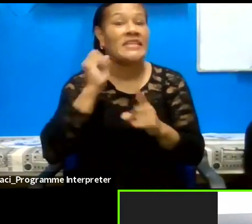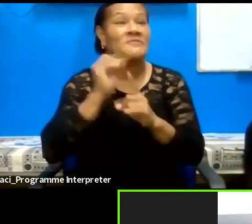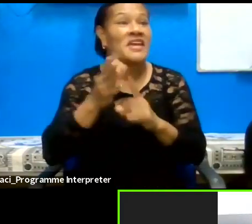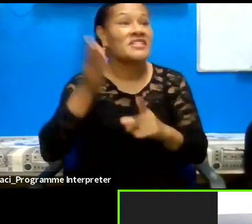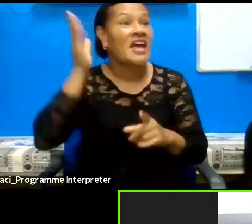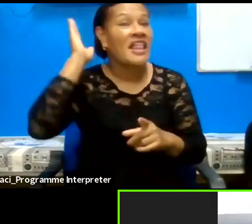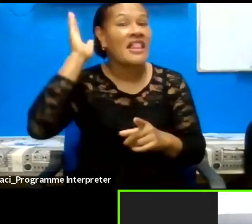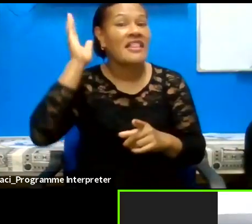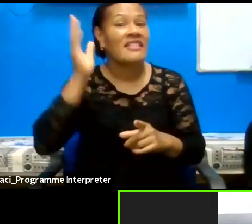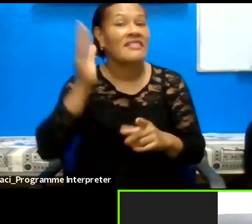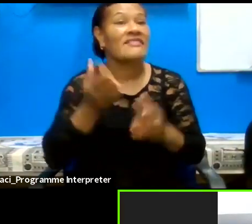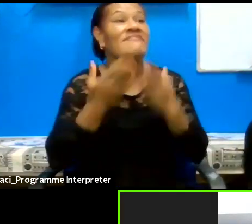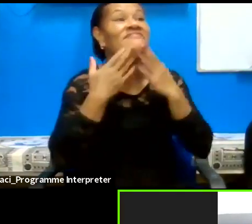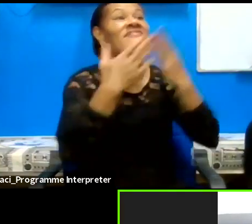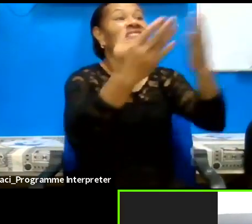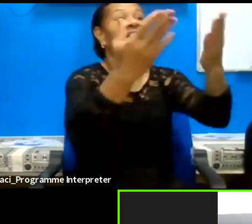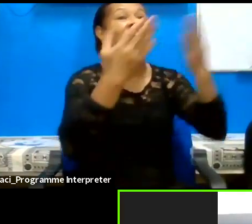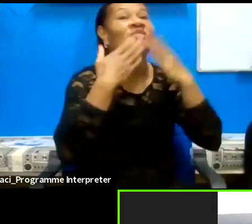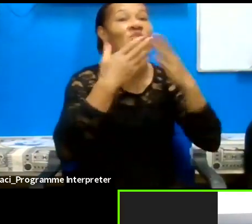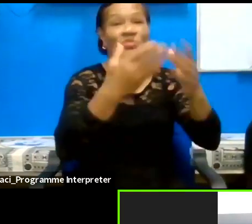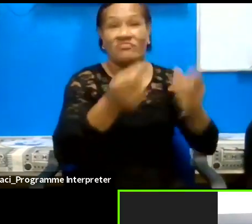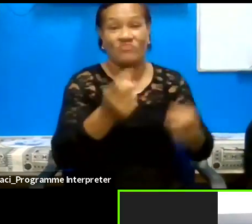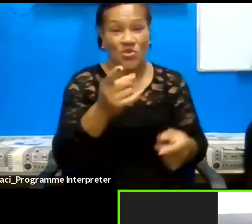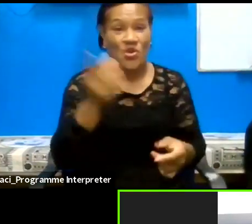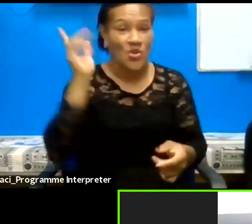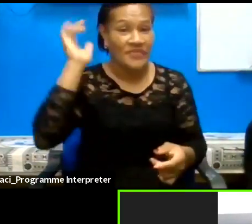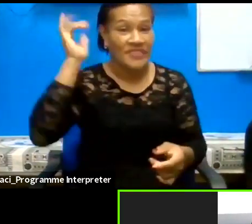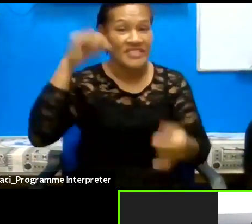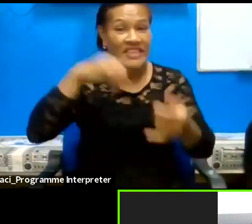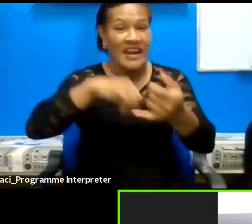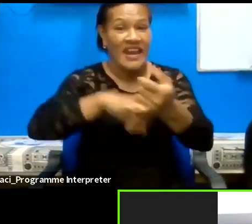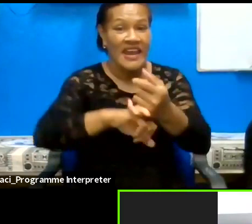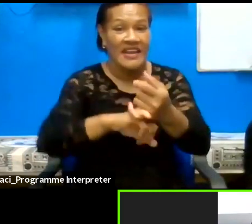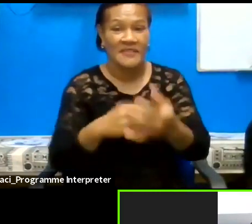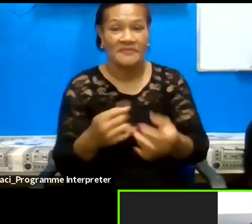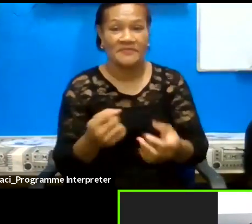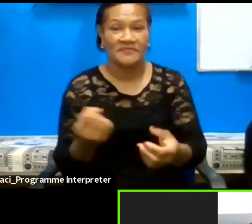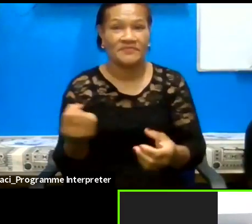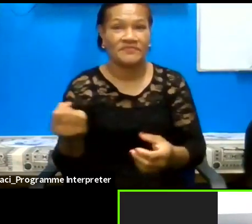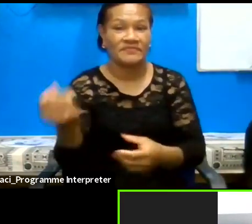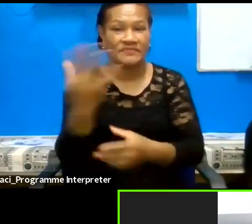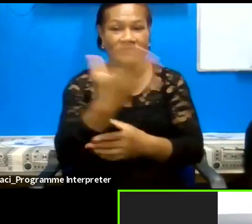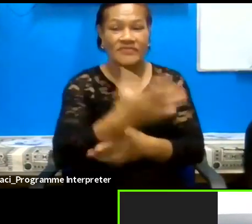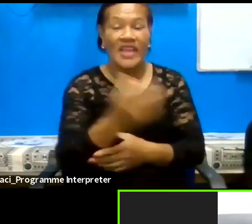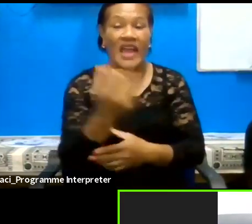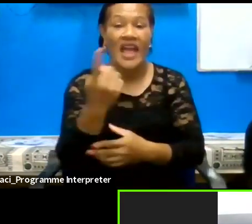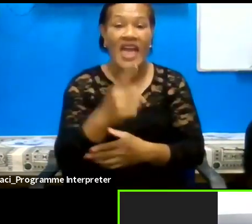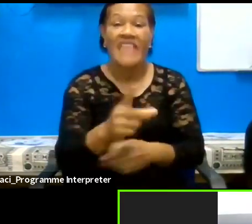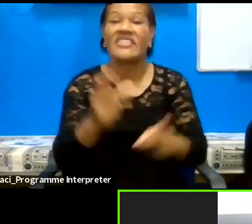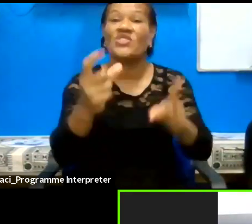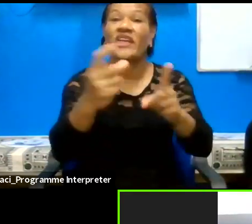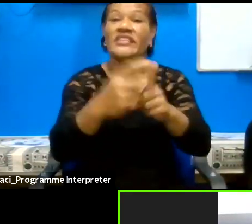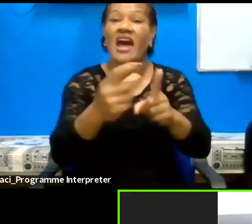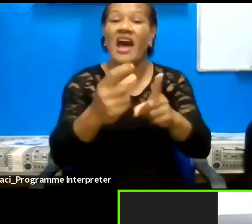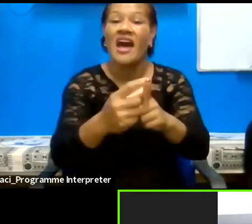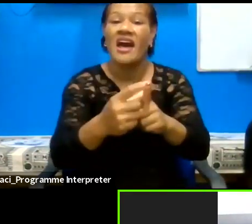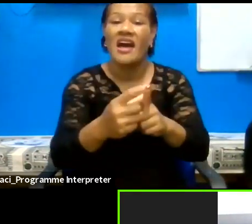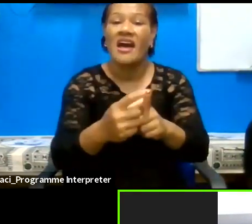mine. I am brave. I am brave. I